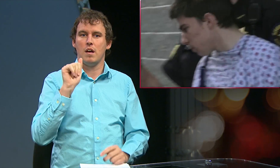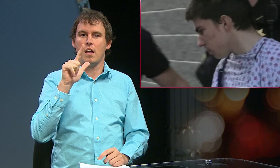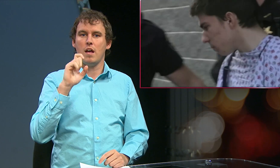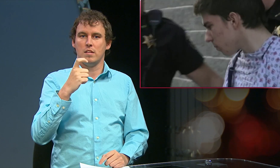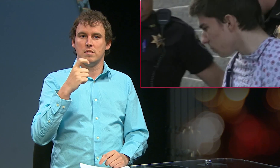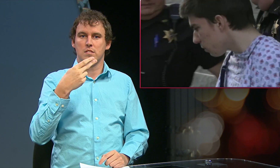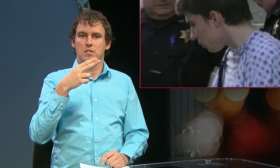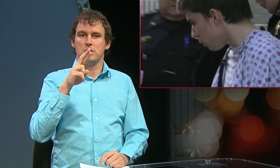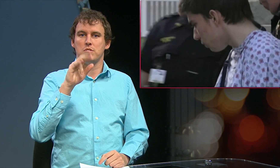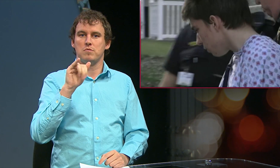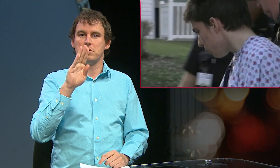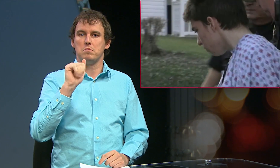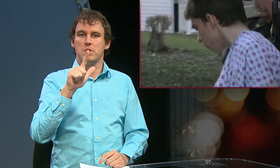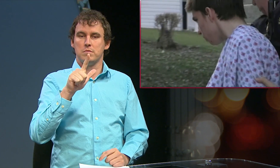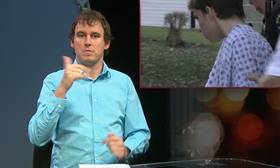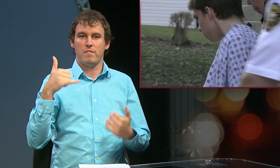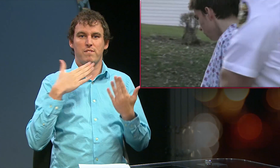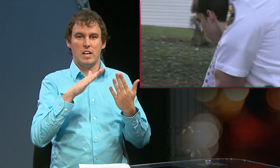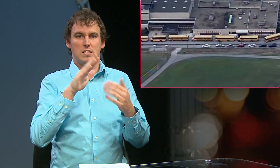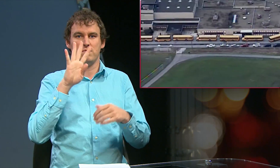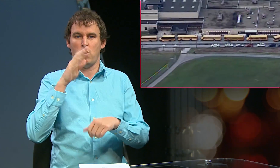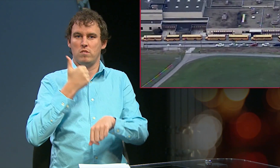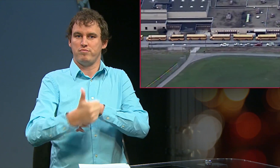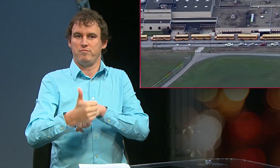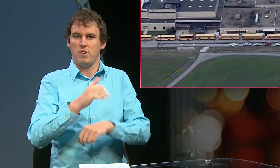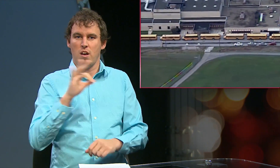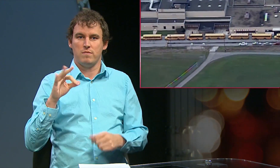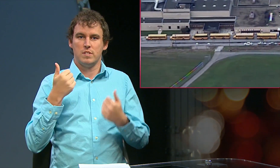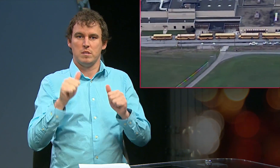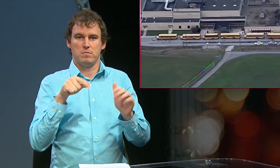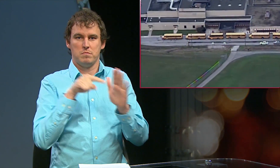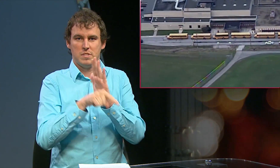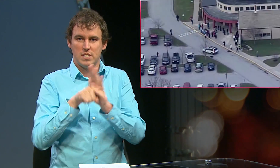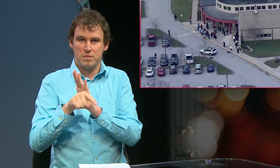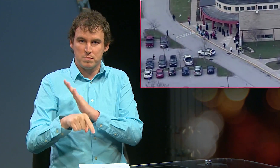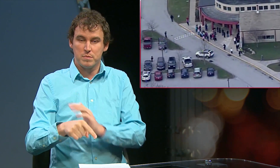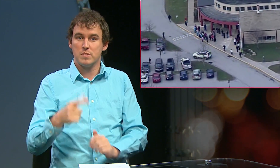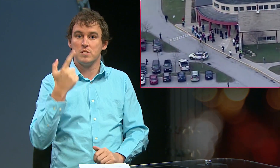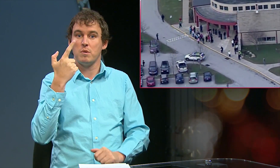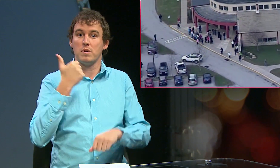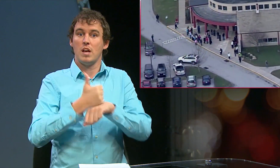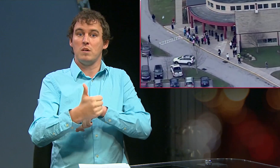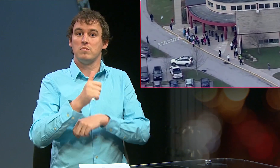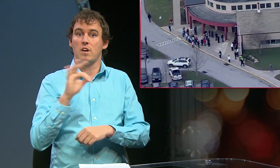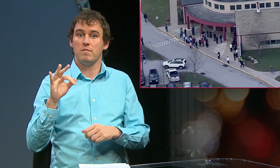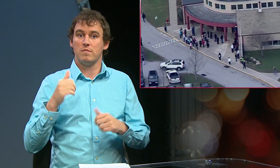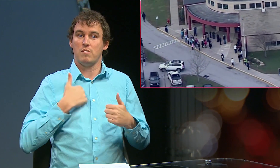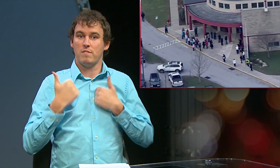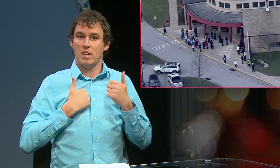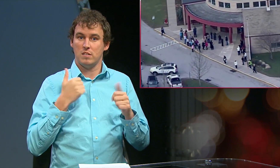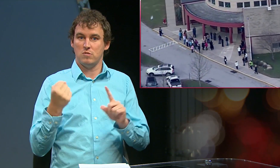HRIBAL...IS FACING 4 COUNTS OF ATTEMPTED HOMICIDE AND 21 COUNTS OF AGGRAVATED ASSAULT. IF HIS